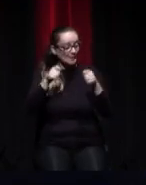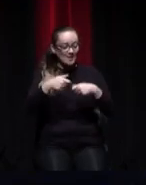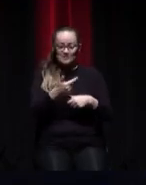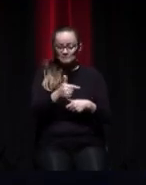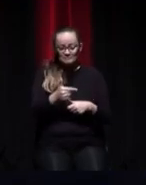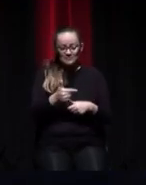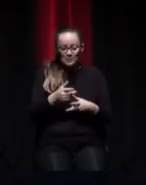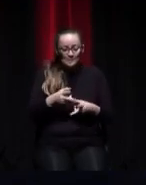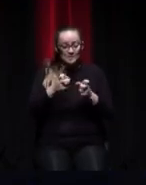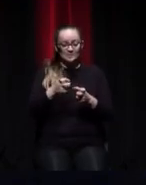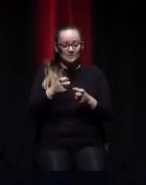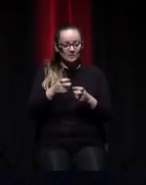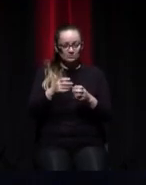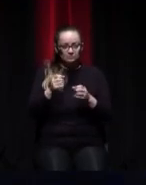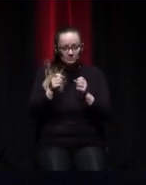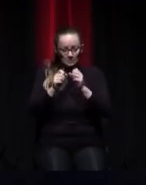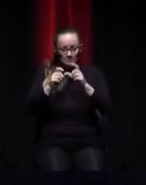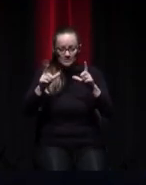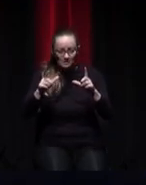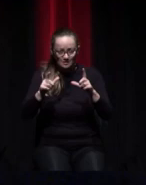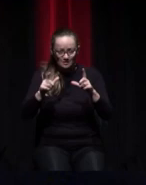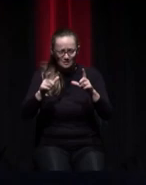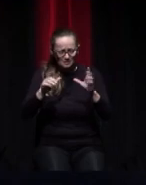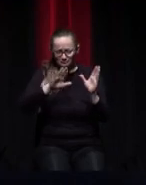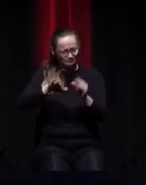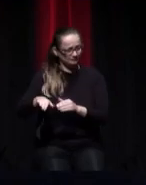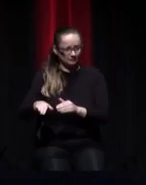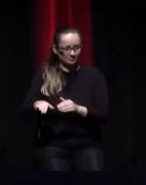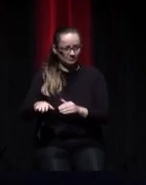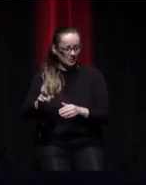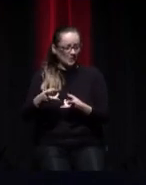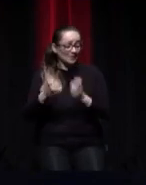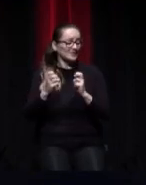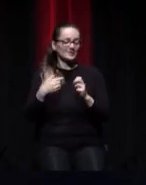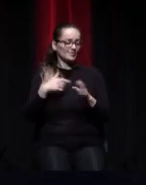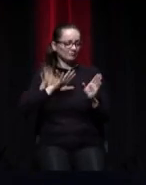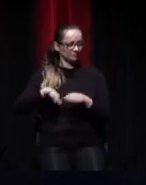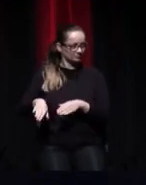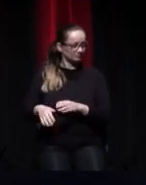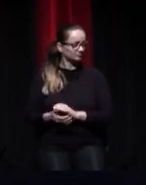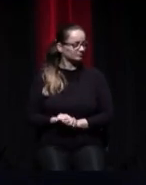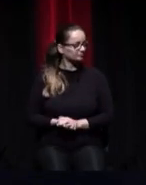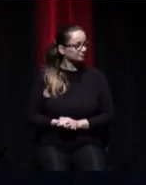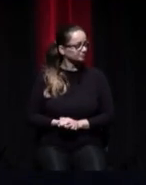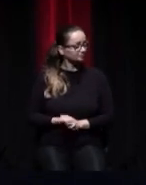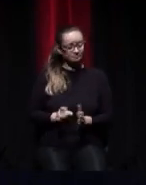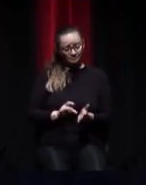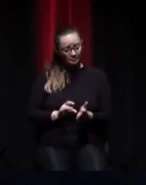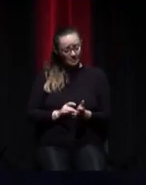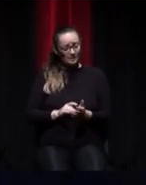I didn't want to see that. Supposedly, actually, this narrows